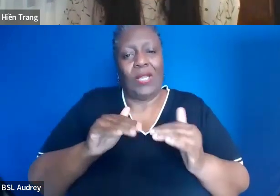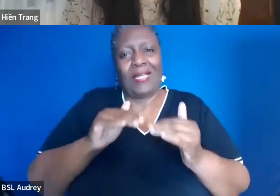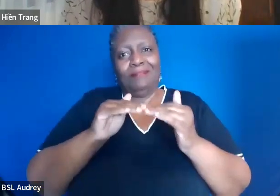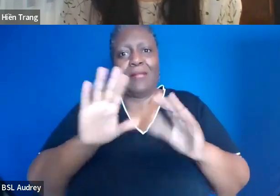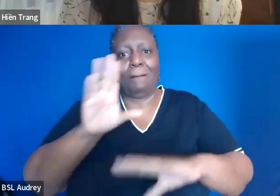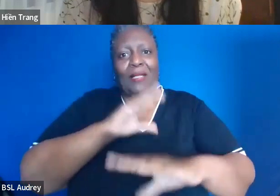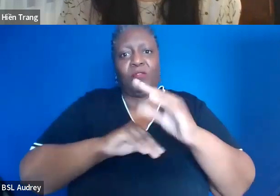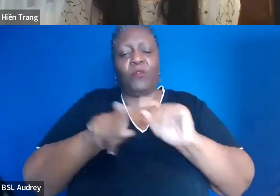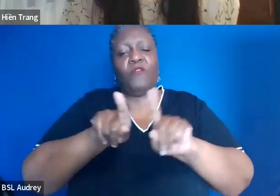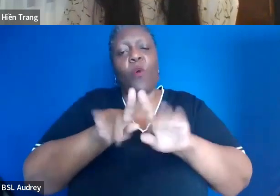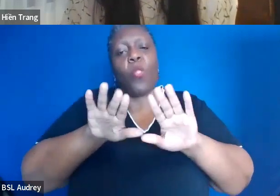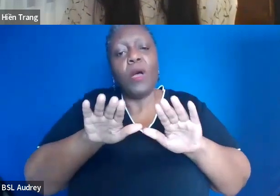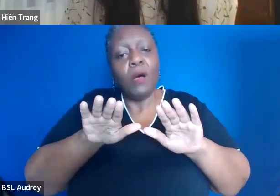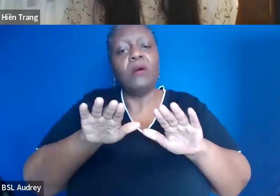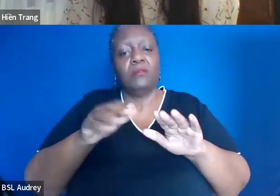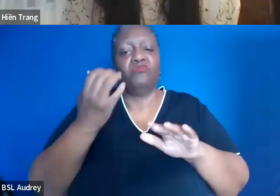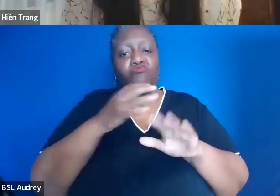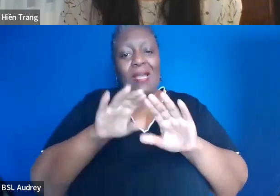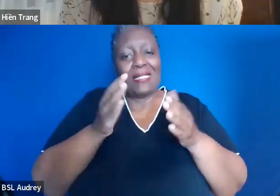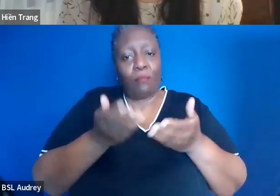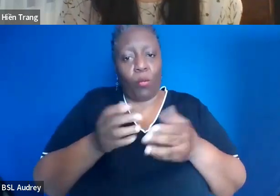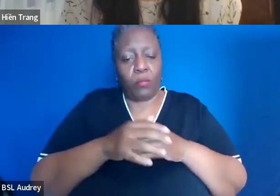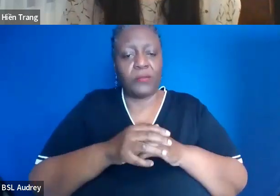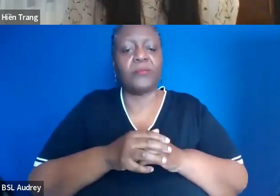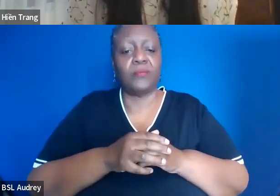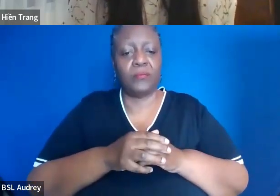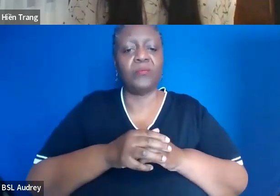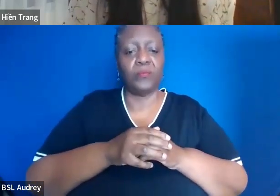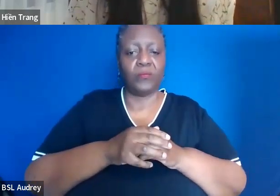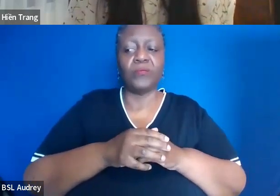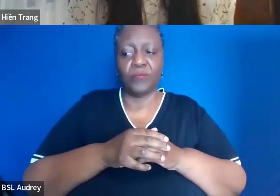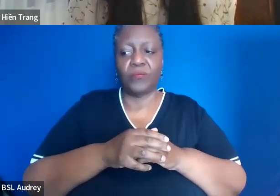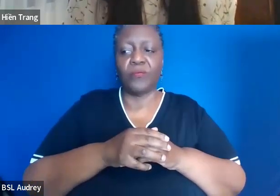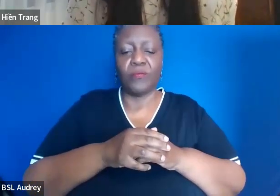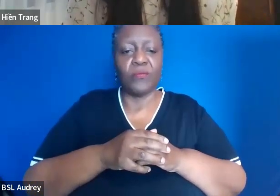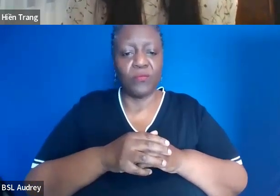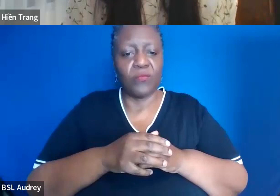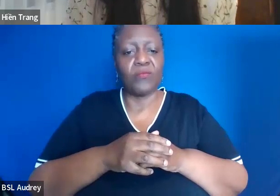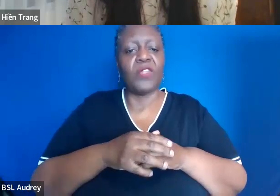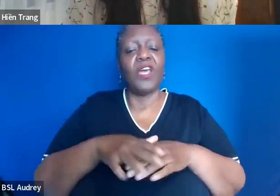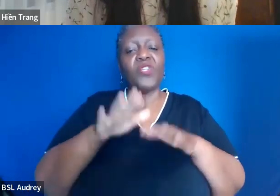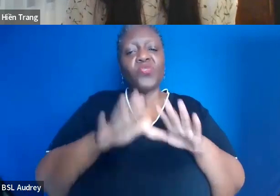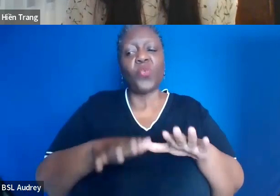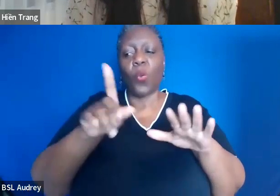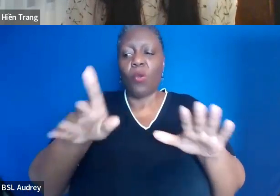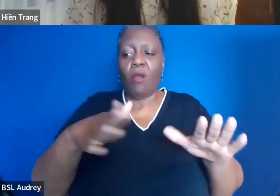poem because it shows how um it highlights the tender but endearing heart of Vietnamese women